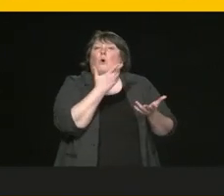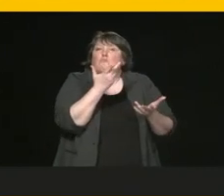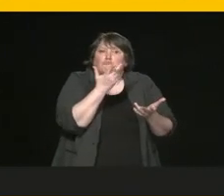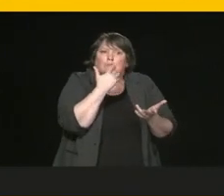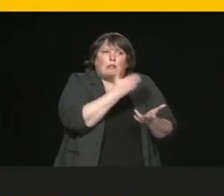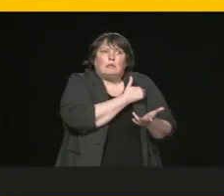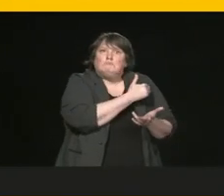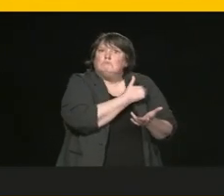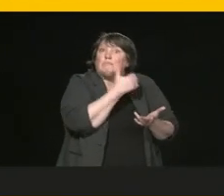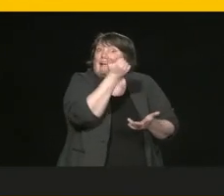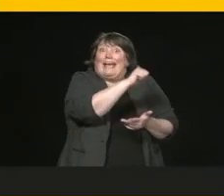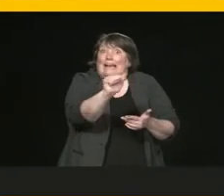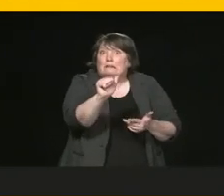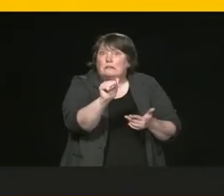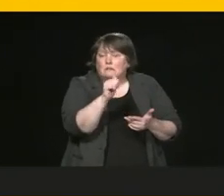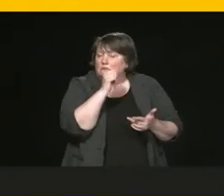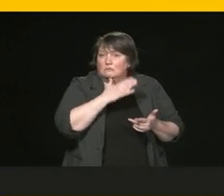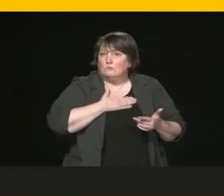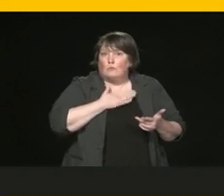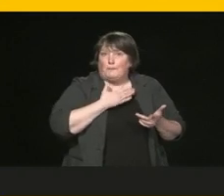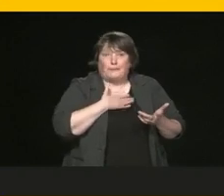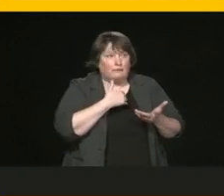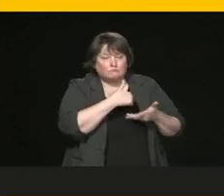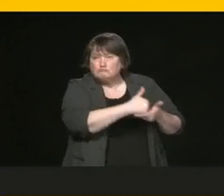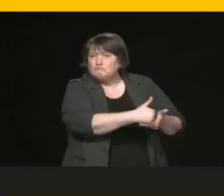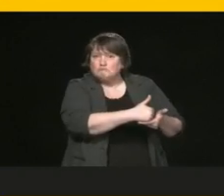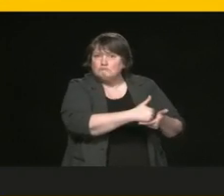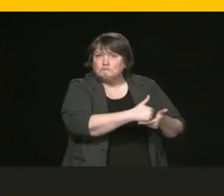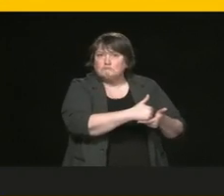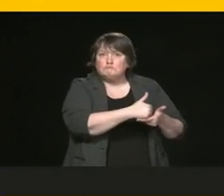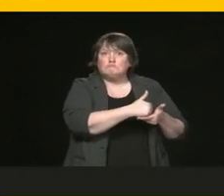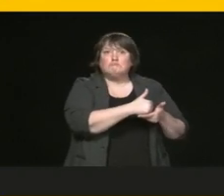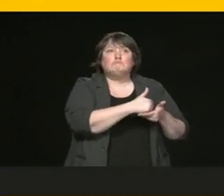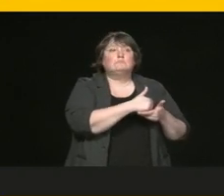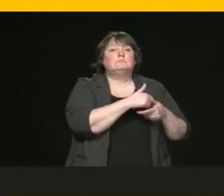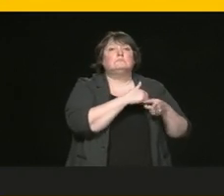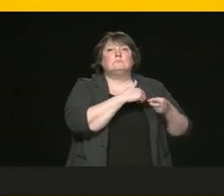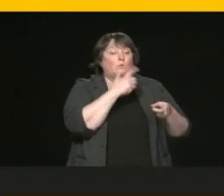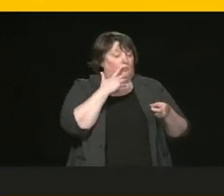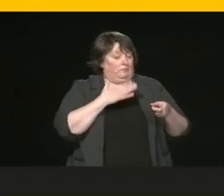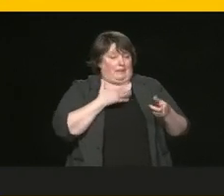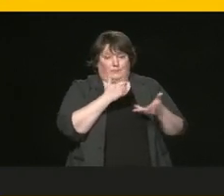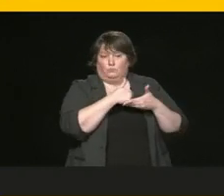OTHER PROVINCES ASKING FOR HELP FROM THE FEDERAL GOVERNMENT REGARDLESS OF WHAT THAT HELP LOOKS LIKE AND WHAT THEY'RE